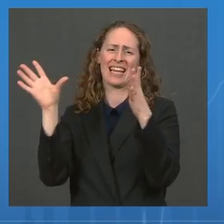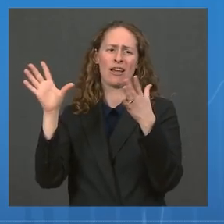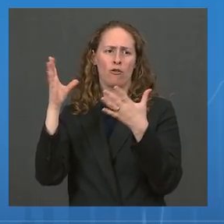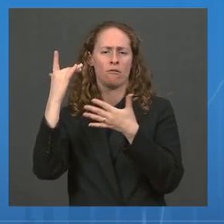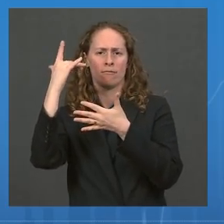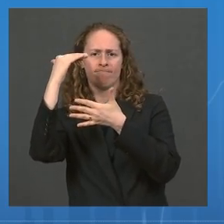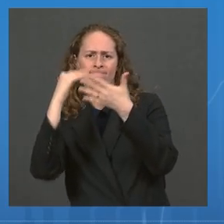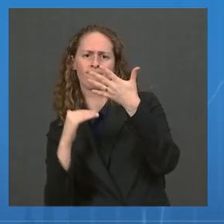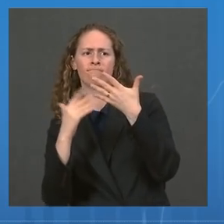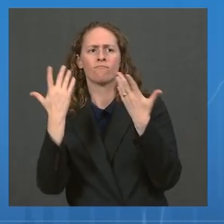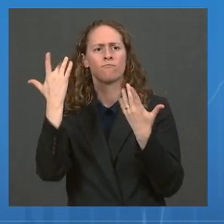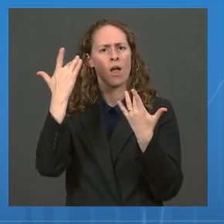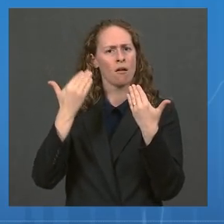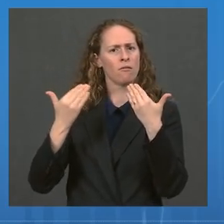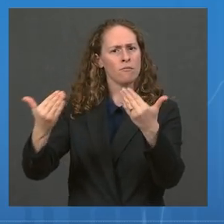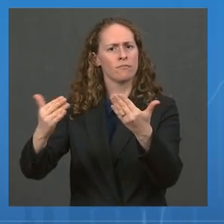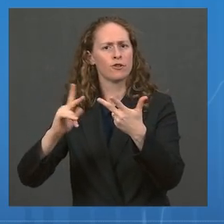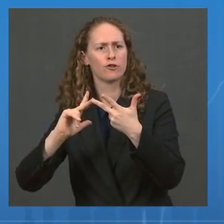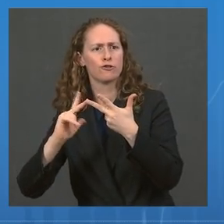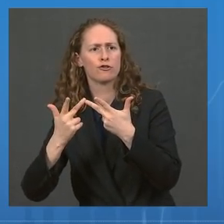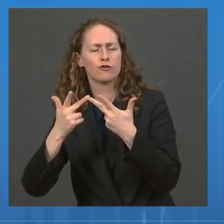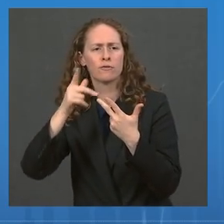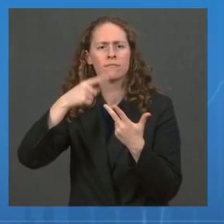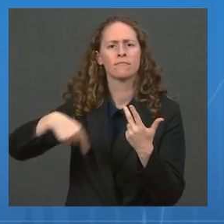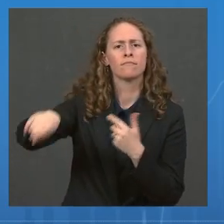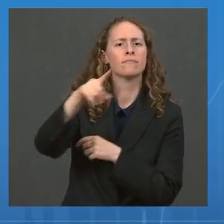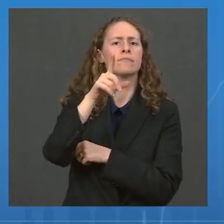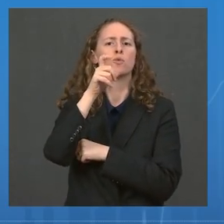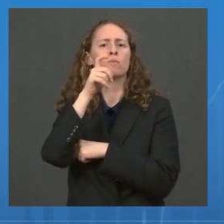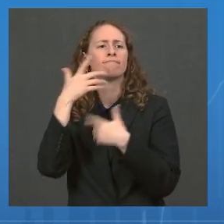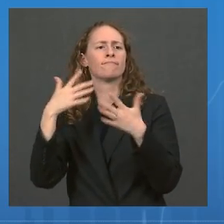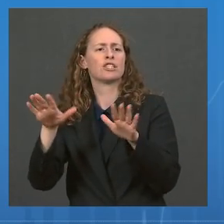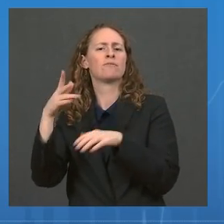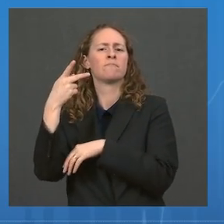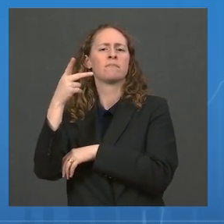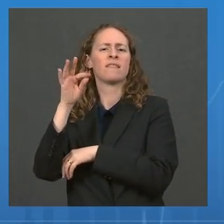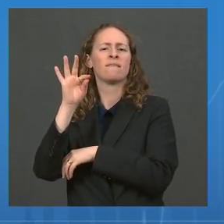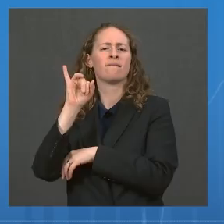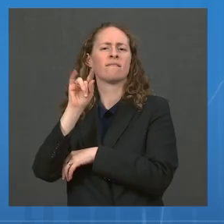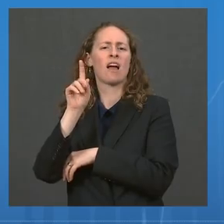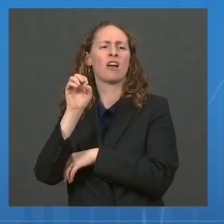for people who've received the Pfizer regimen. What I'd like to do over the next few minutes,